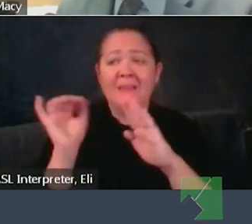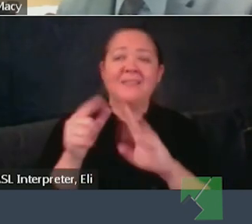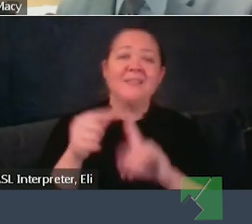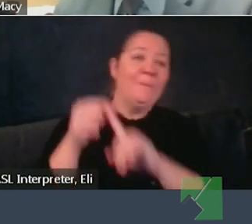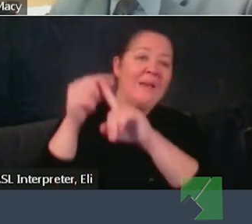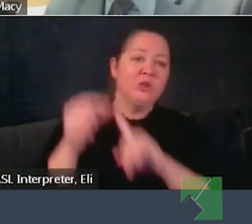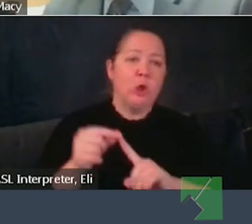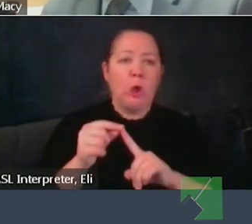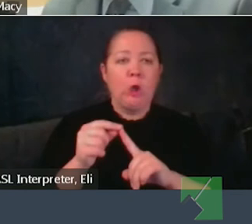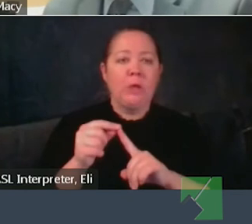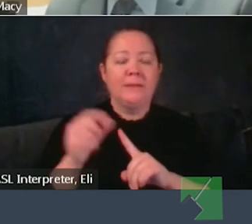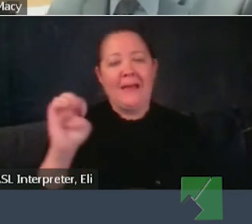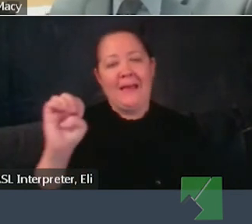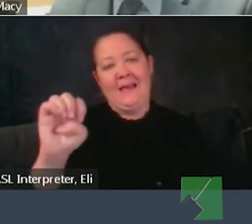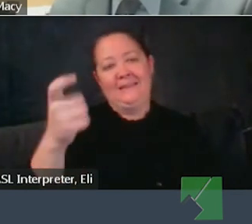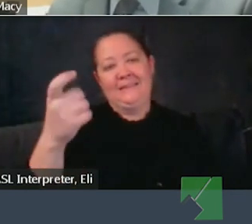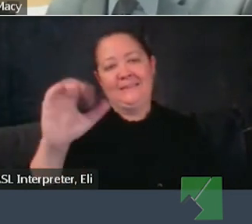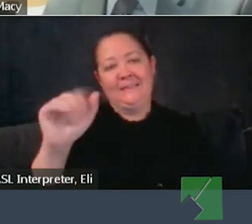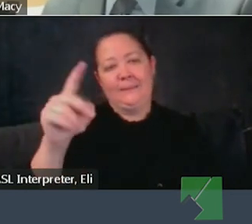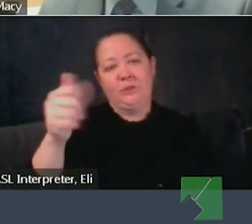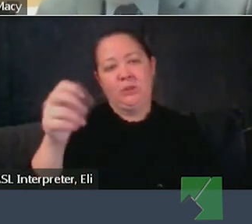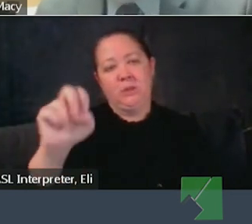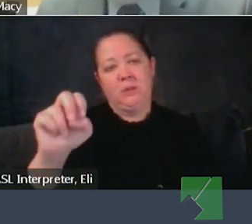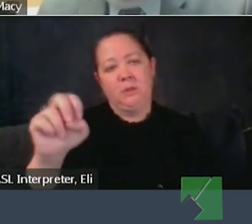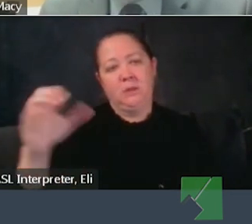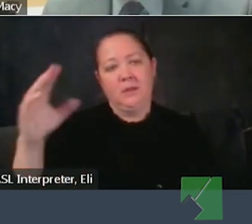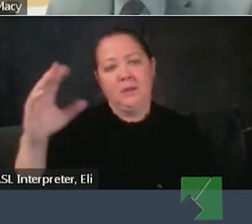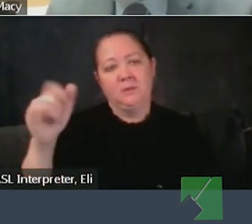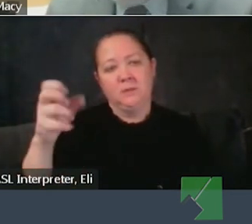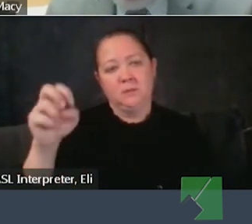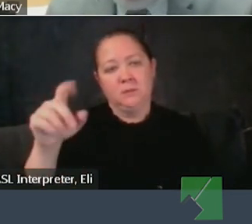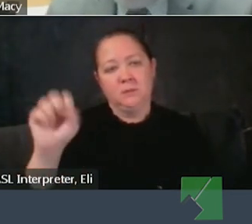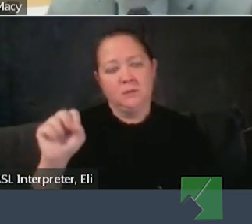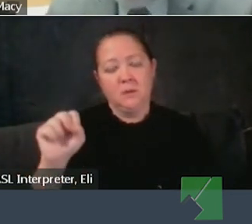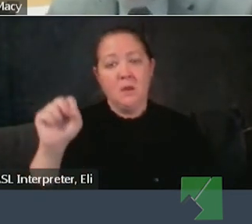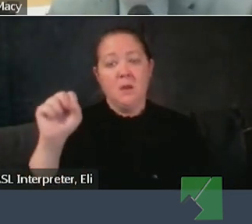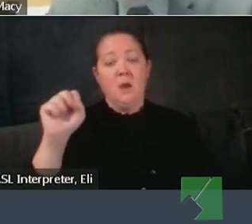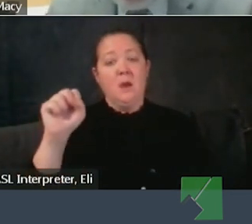We don't usually look at that directly in a subdivision case, for example, but here we do,